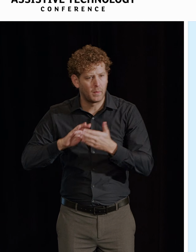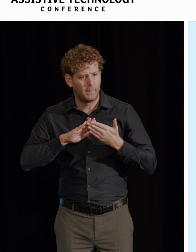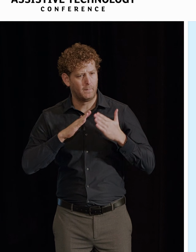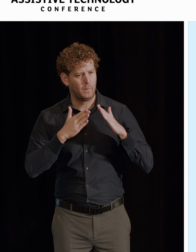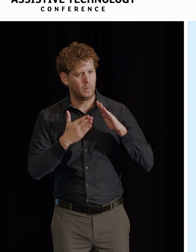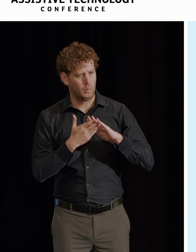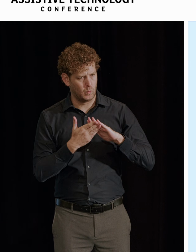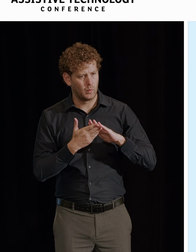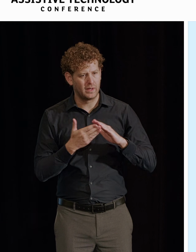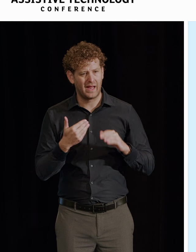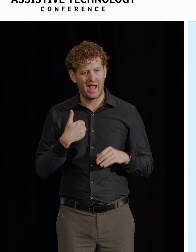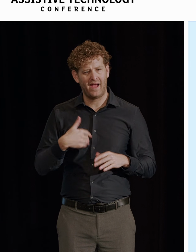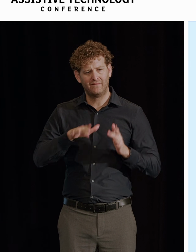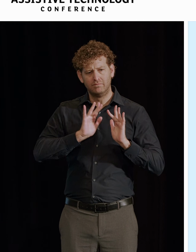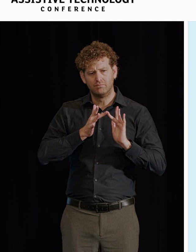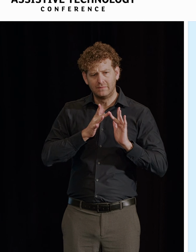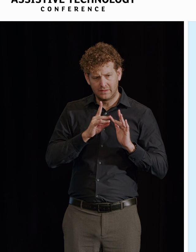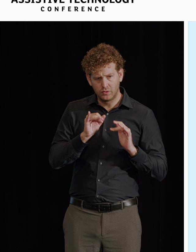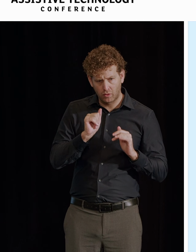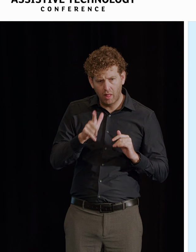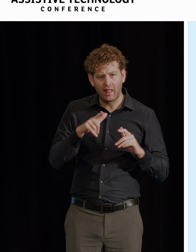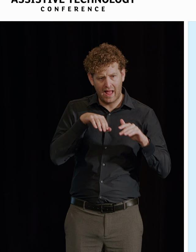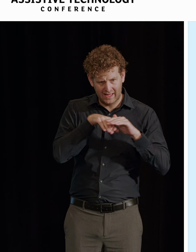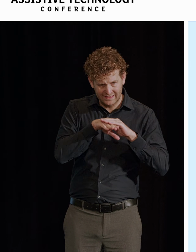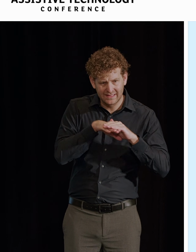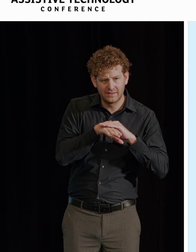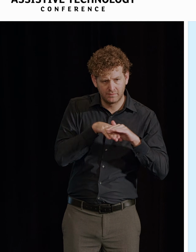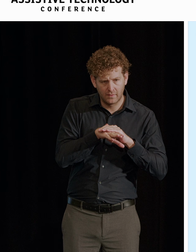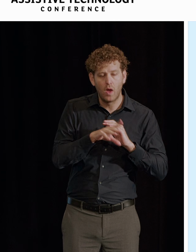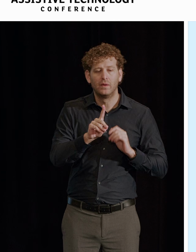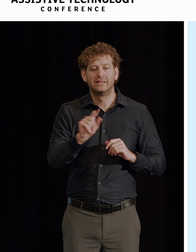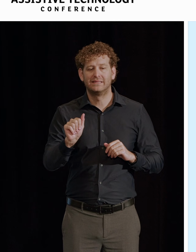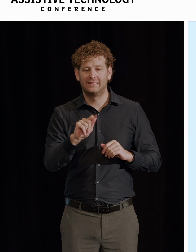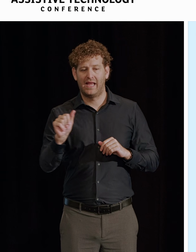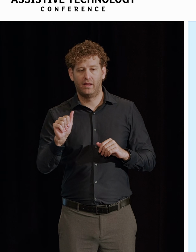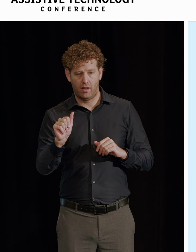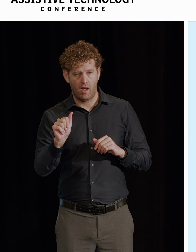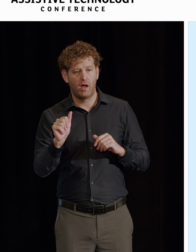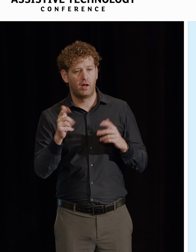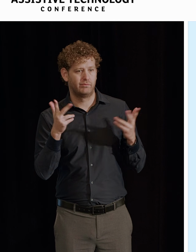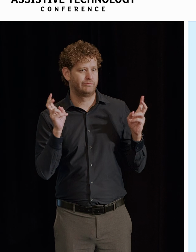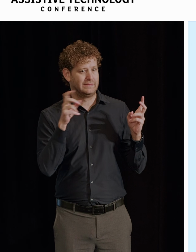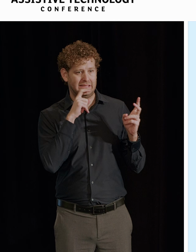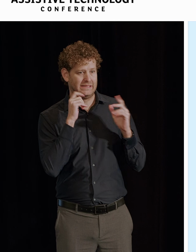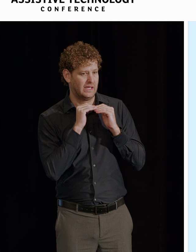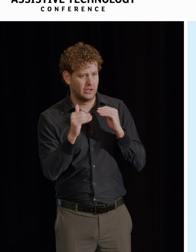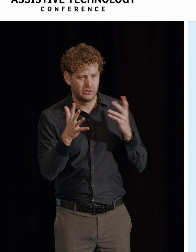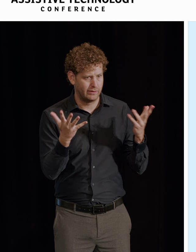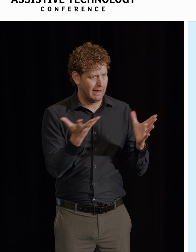Most public AI datasets lack the context of lived experiences from the blinding low vision community.